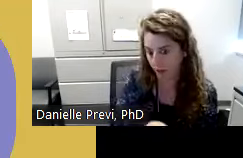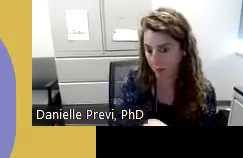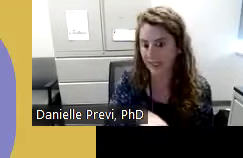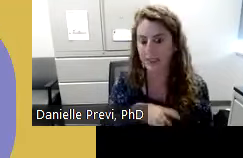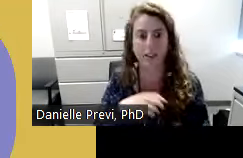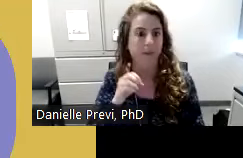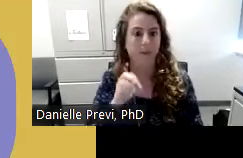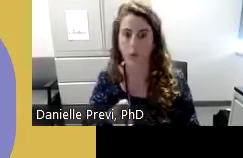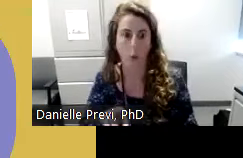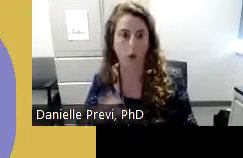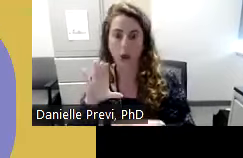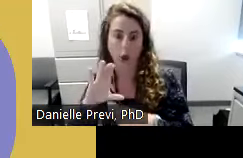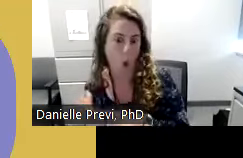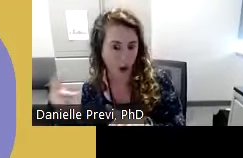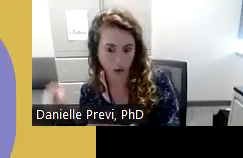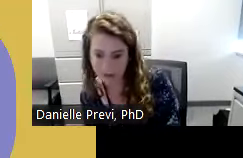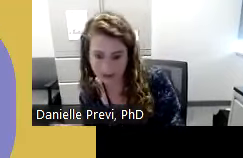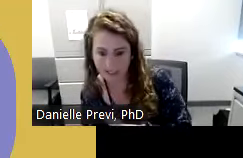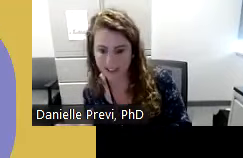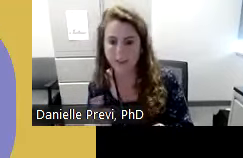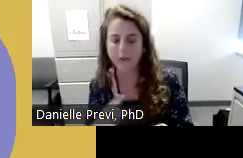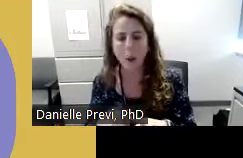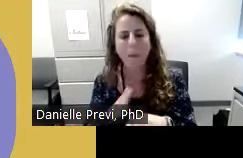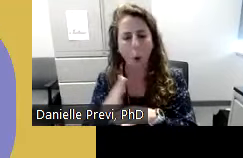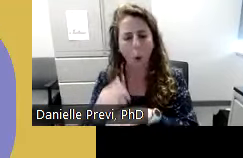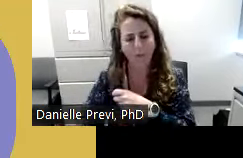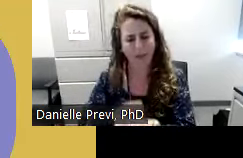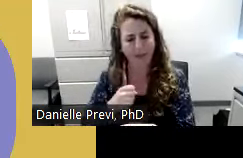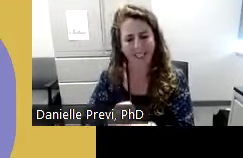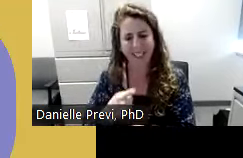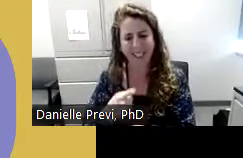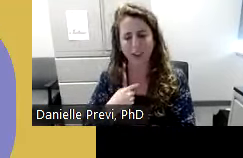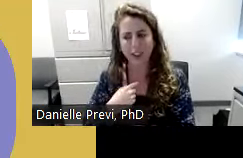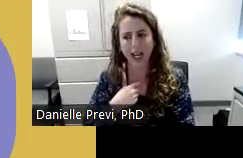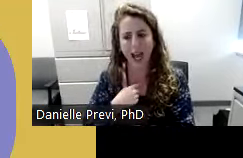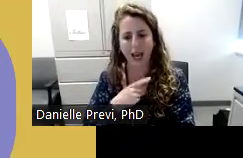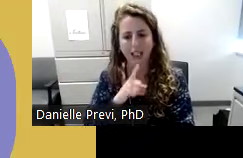the families with the medical perspective or the cultural perspective. But over the years,